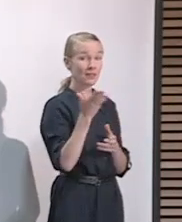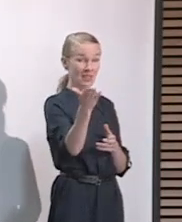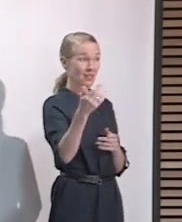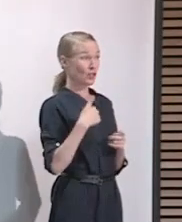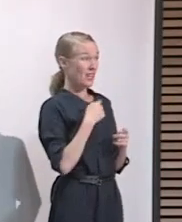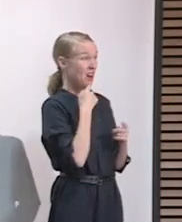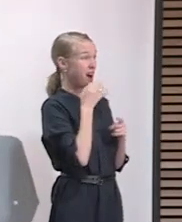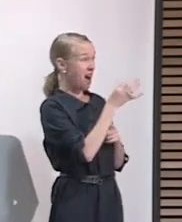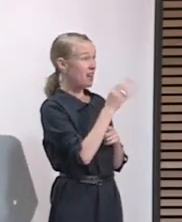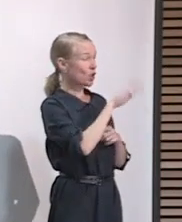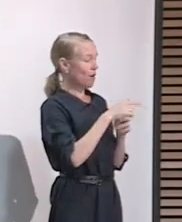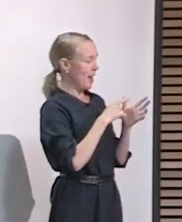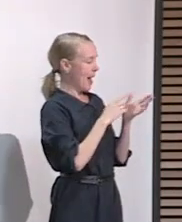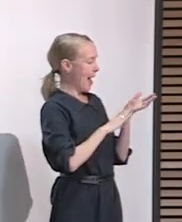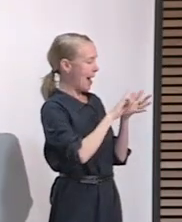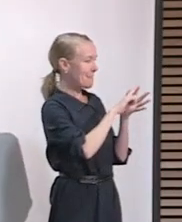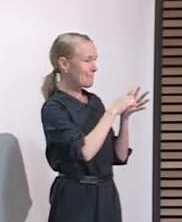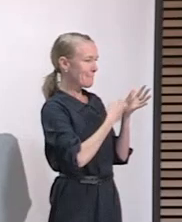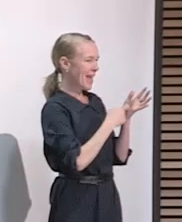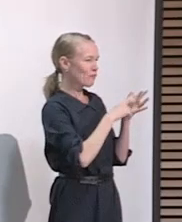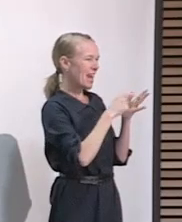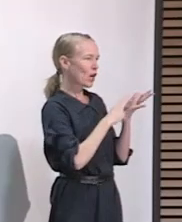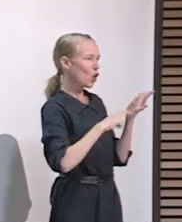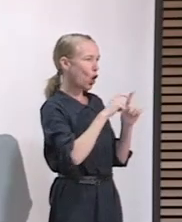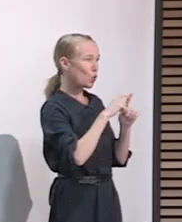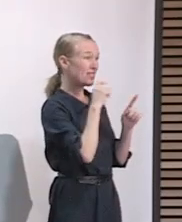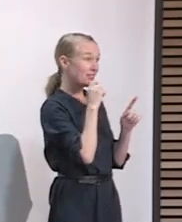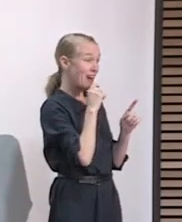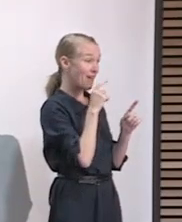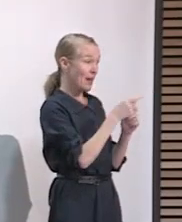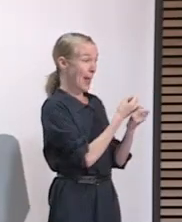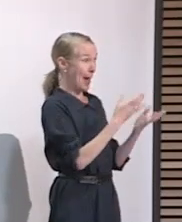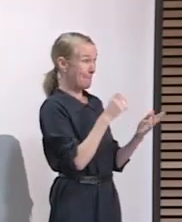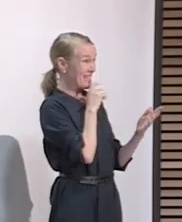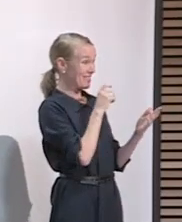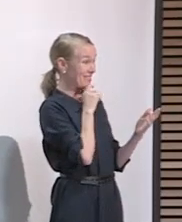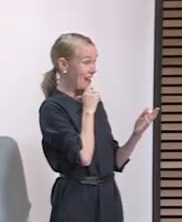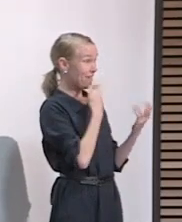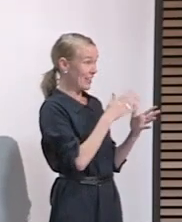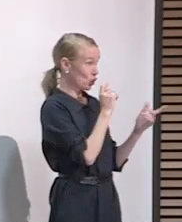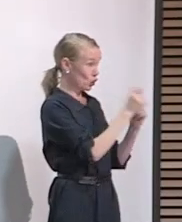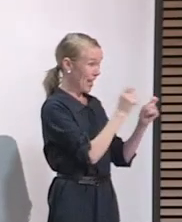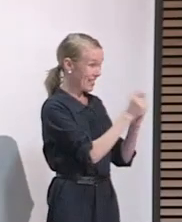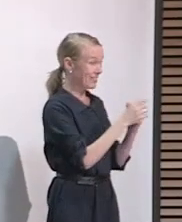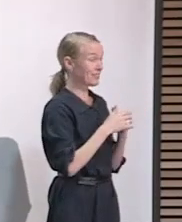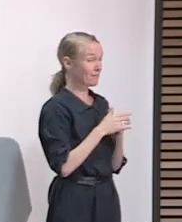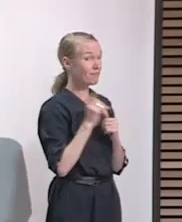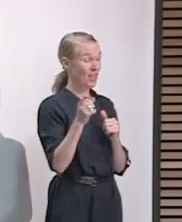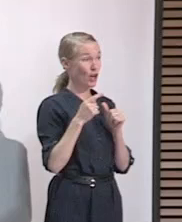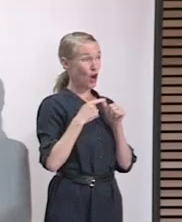tested. How many Americold staff have been tested? I can't say that but all